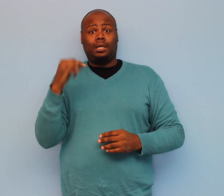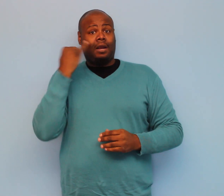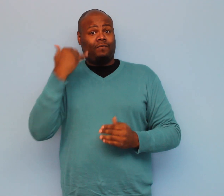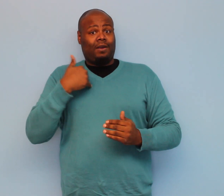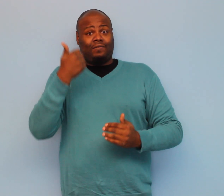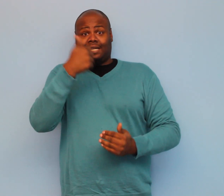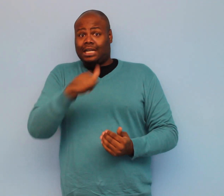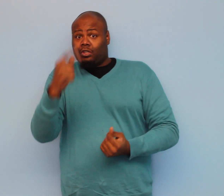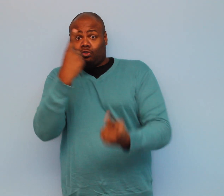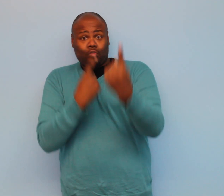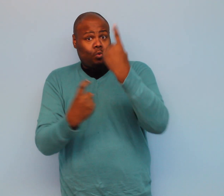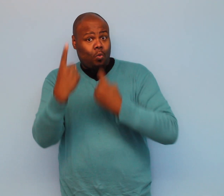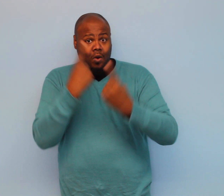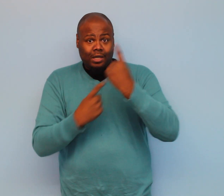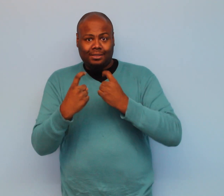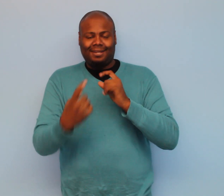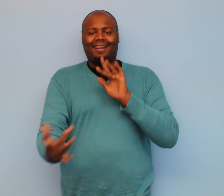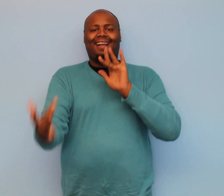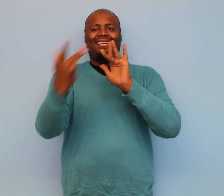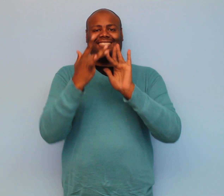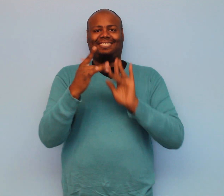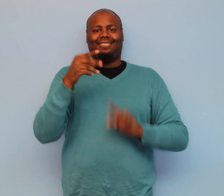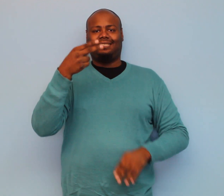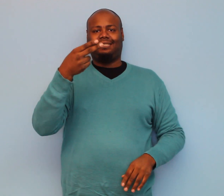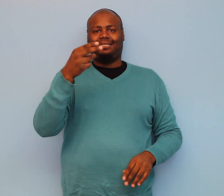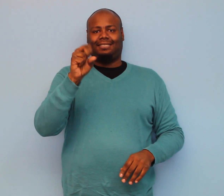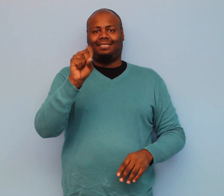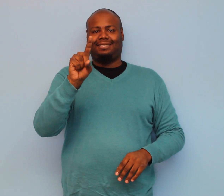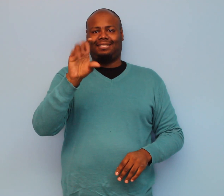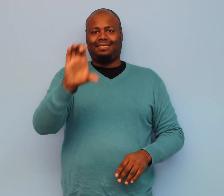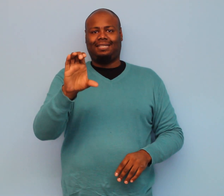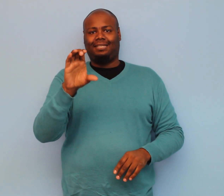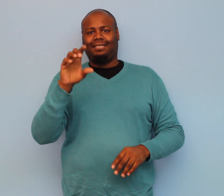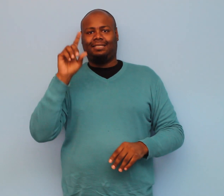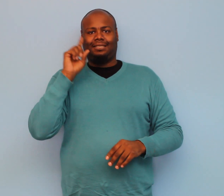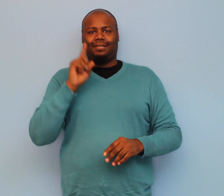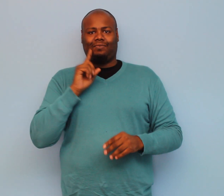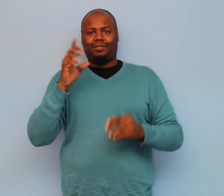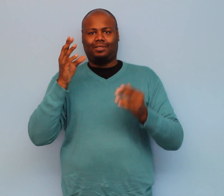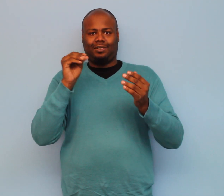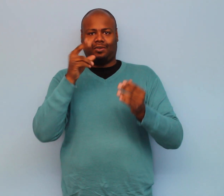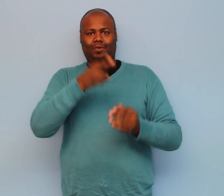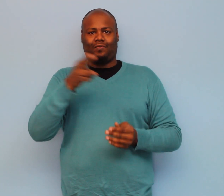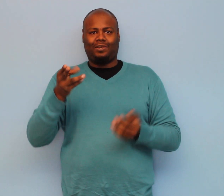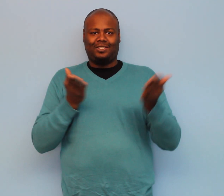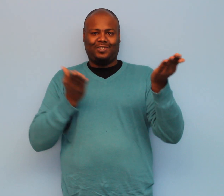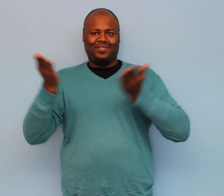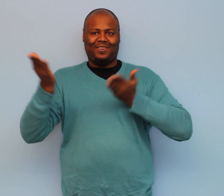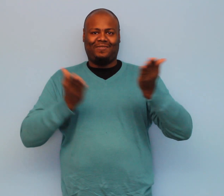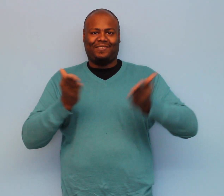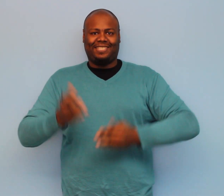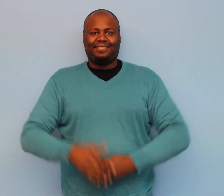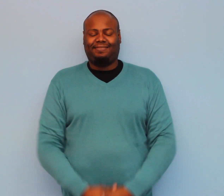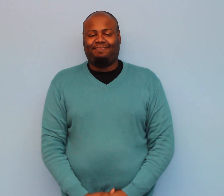If you have any questions, contact HSDC's Deaf & Hard of Hearing Services.